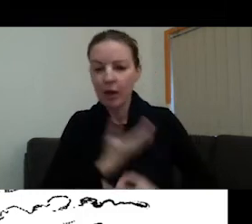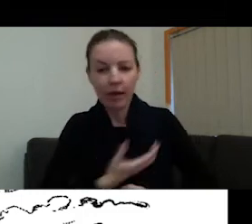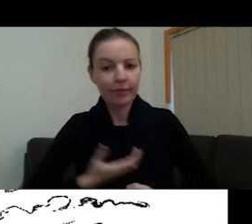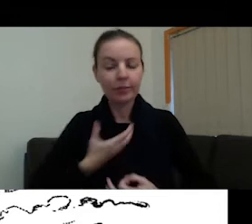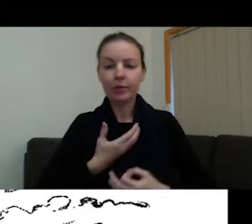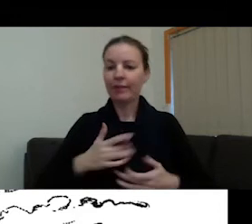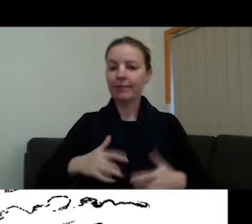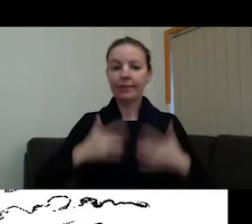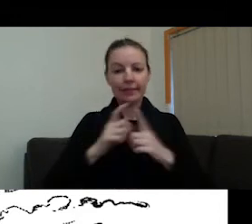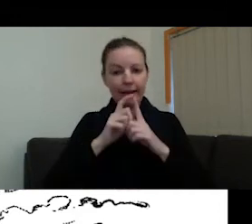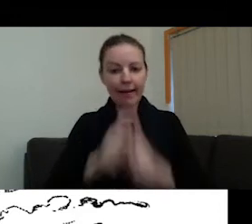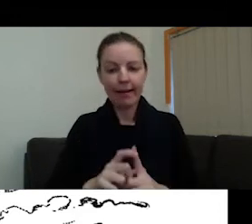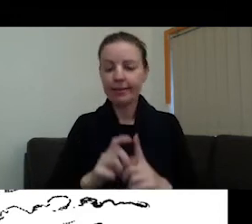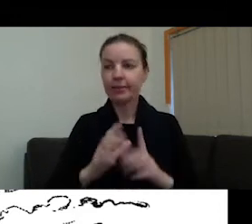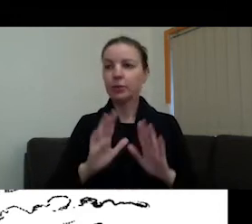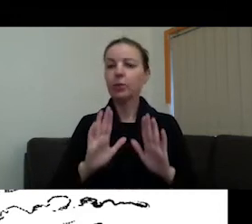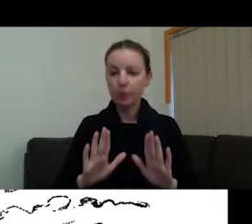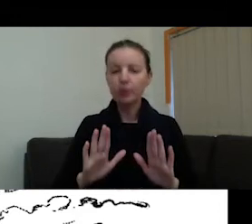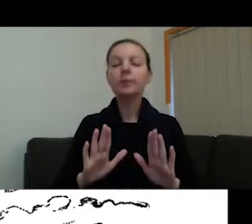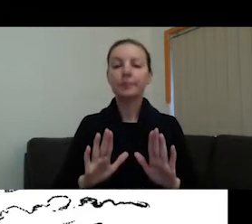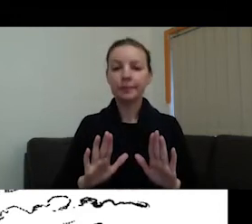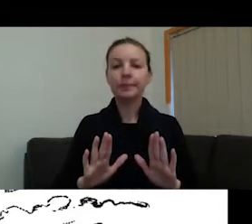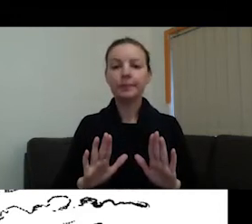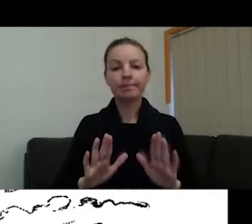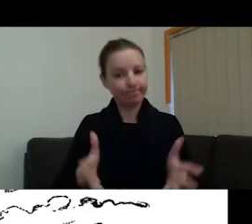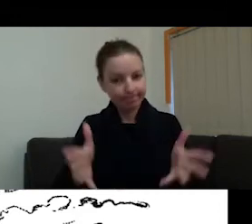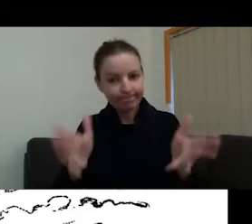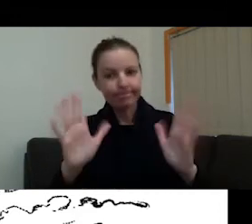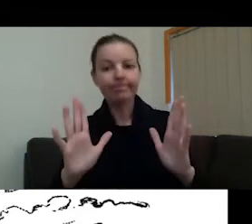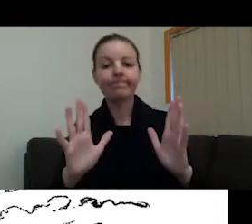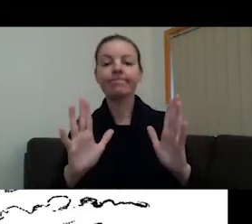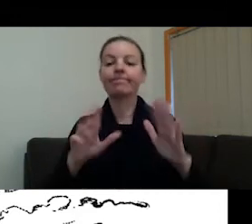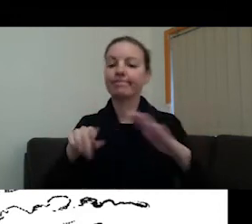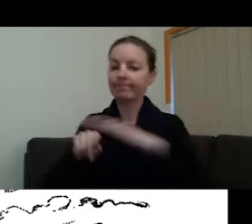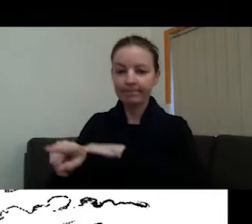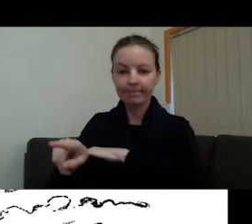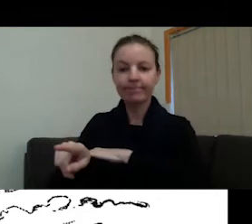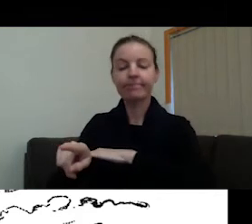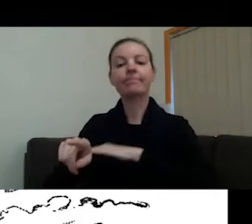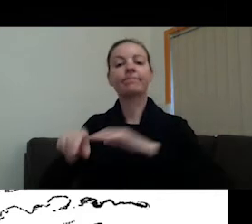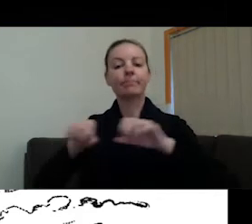just takes you out of your comfort zone, feel free to take a break or to leave the webinar.